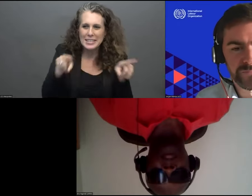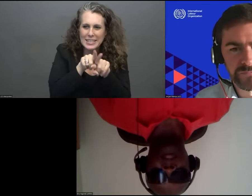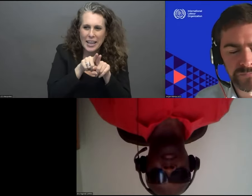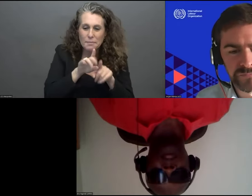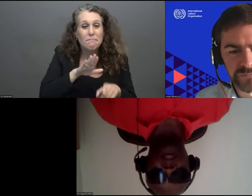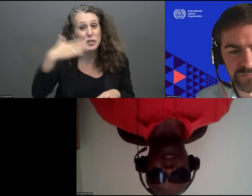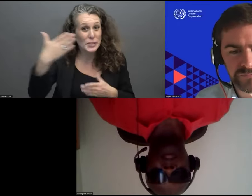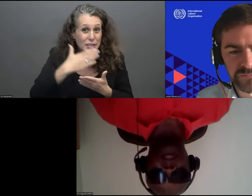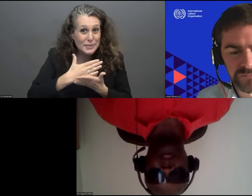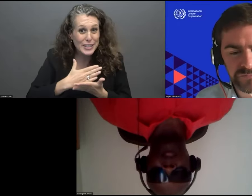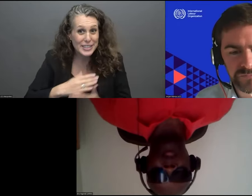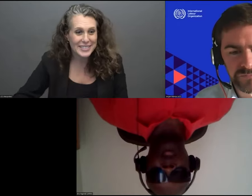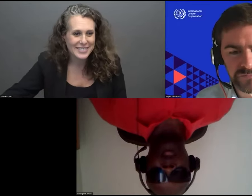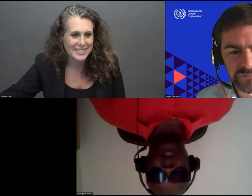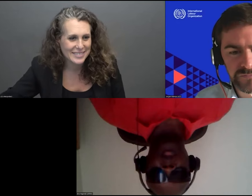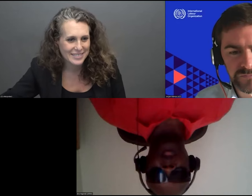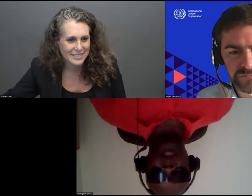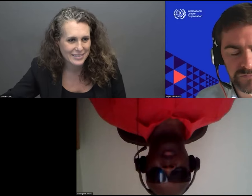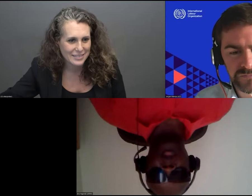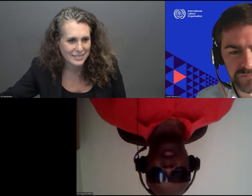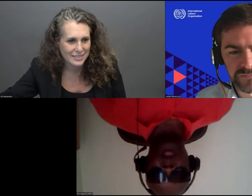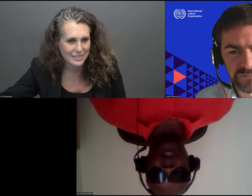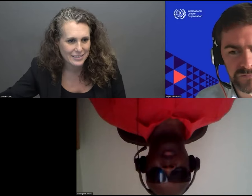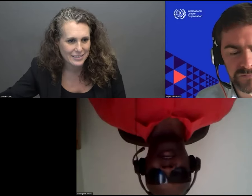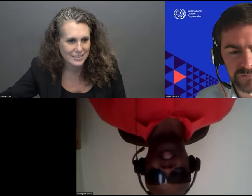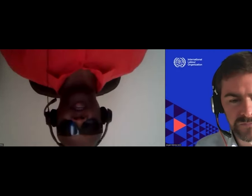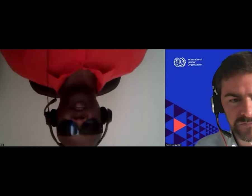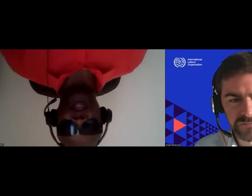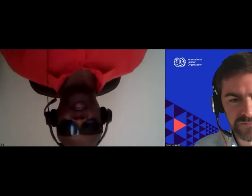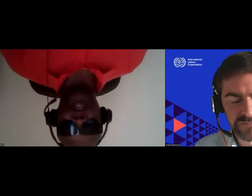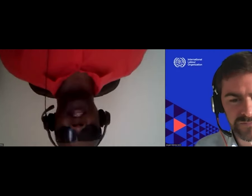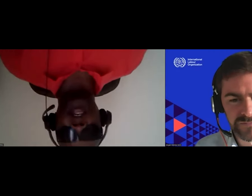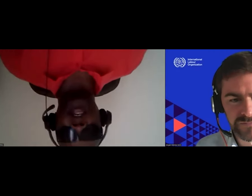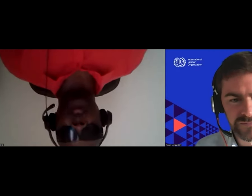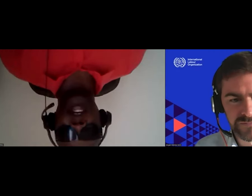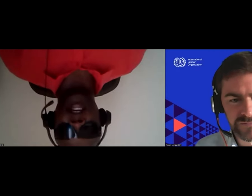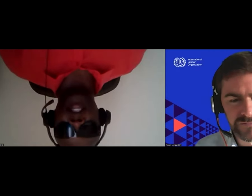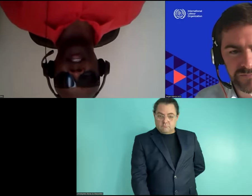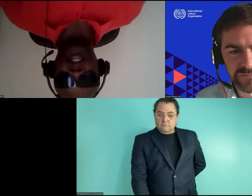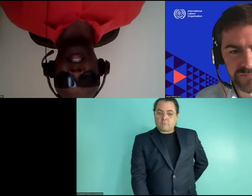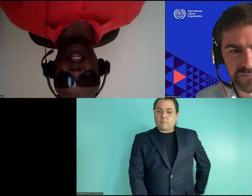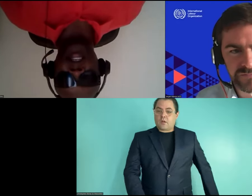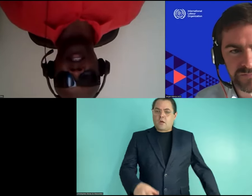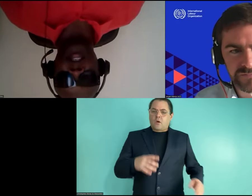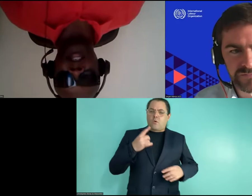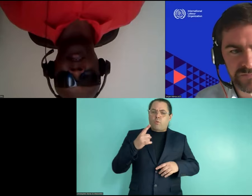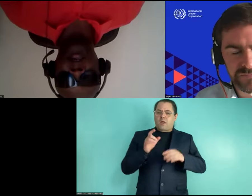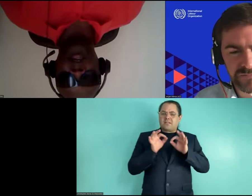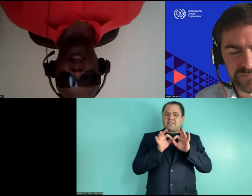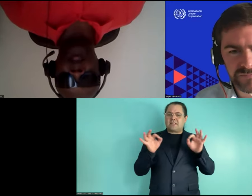16:49:57 Introduction and in one sentence I think what I can just say is that, physically,